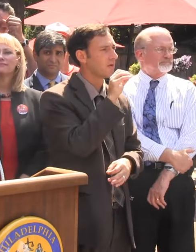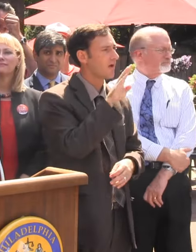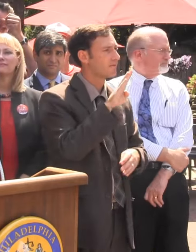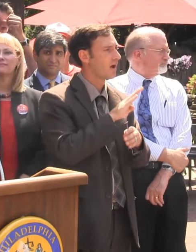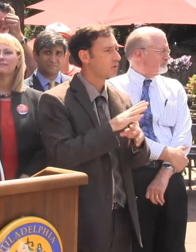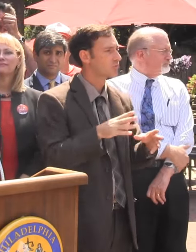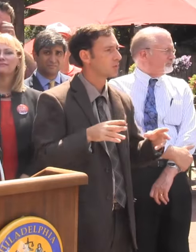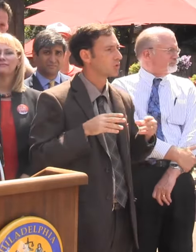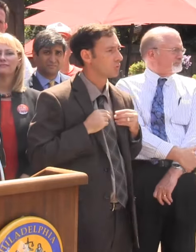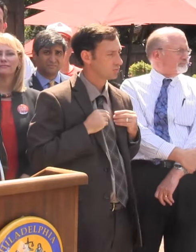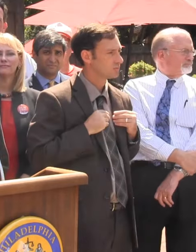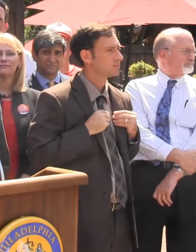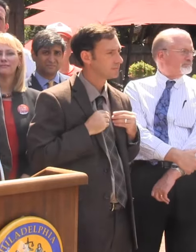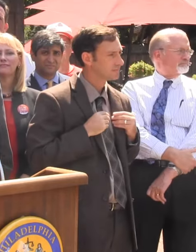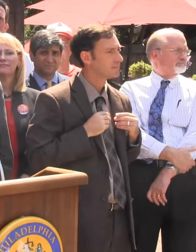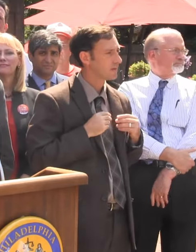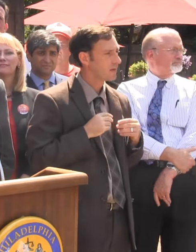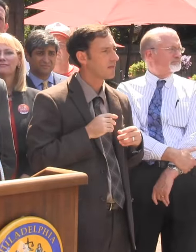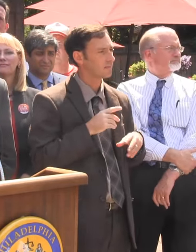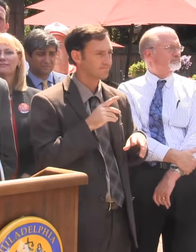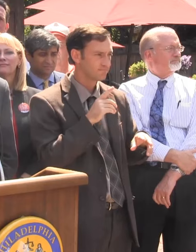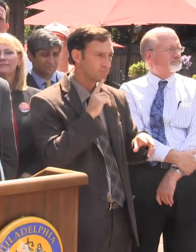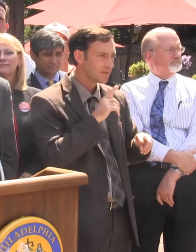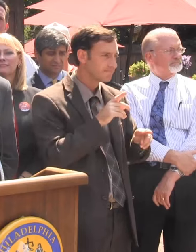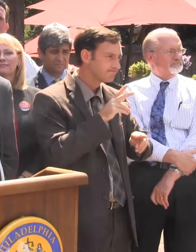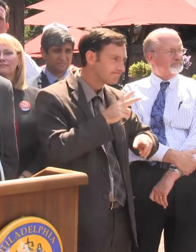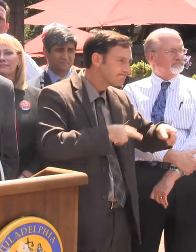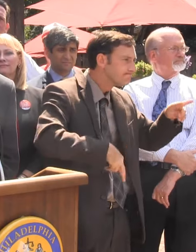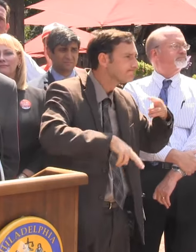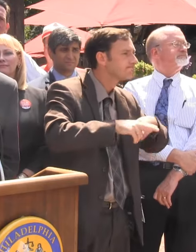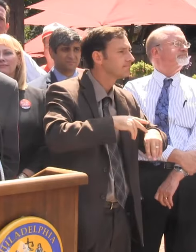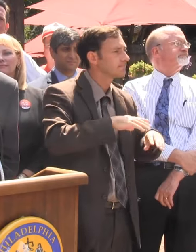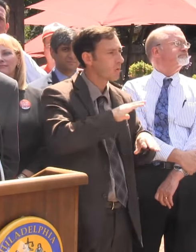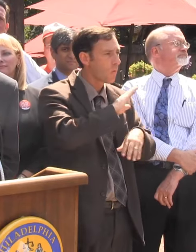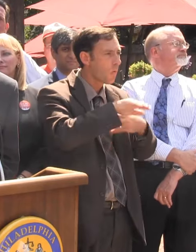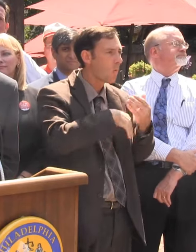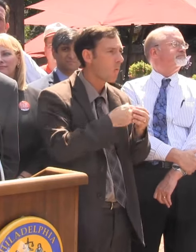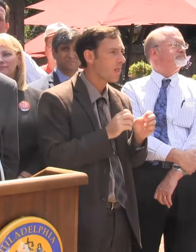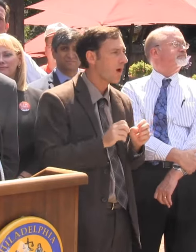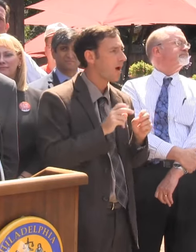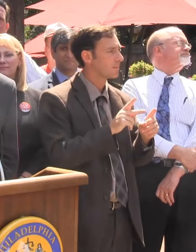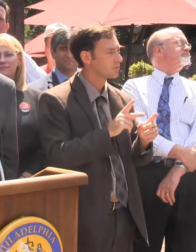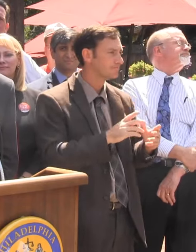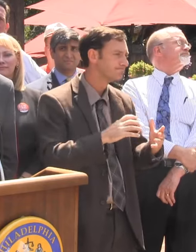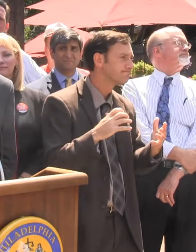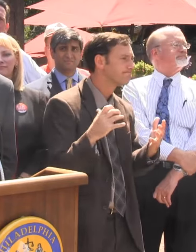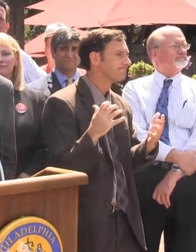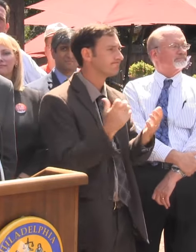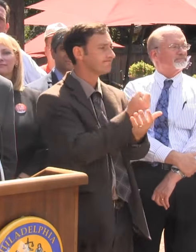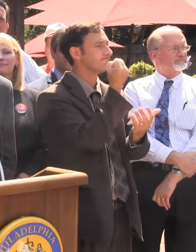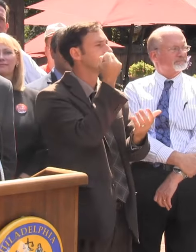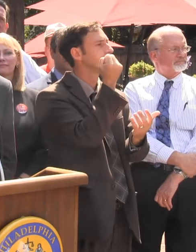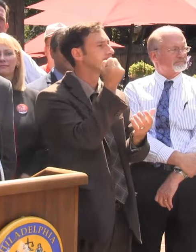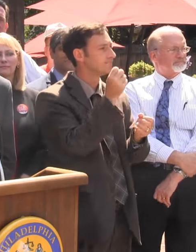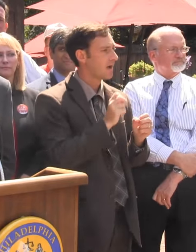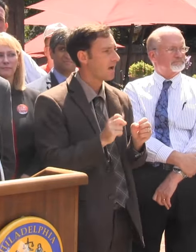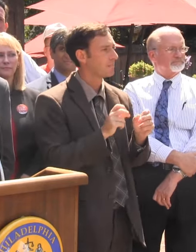entrepreneurship. That is looking at every opportunity as just that, an opportunity.